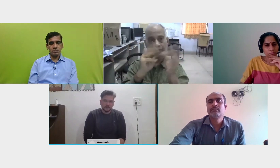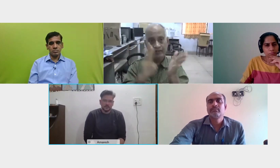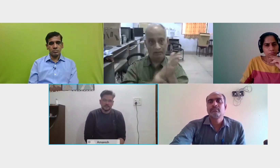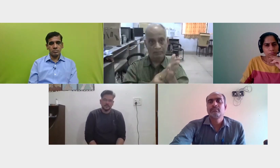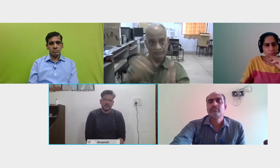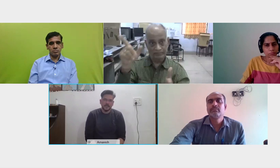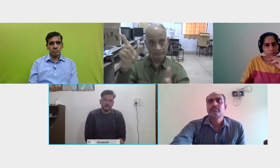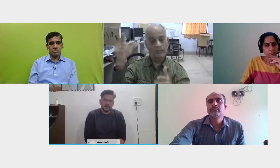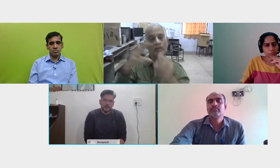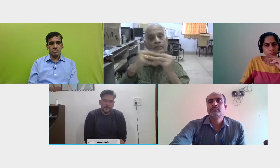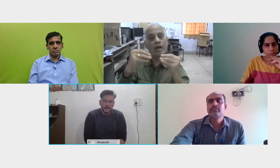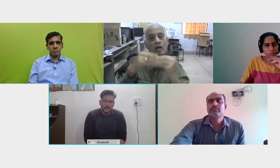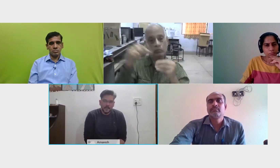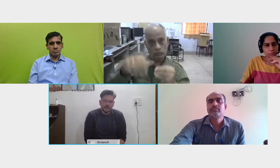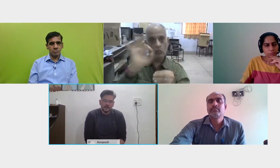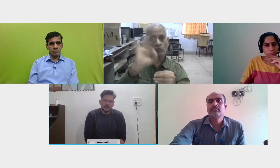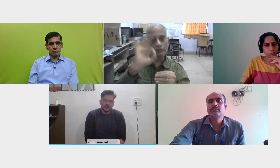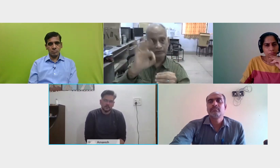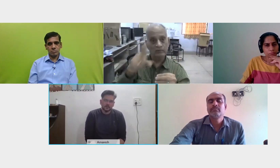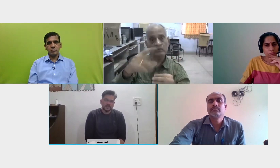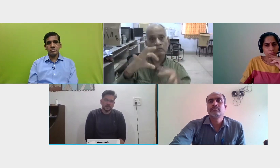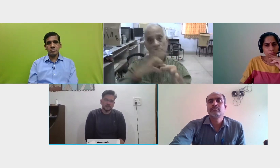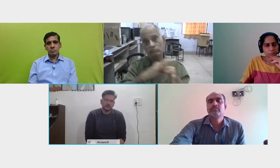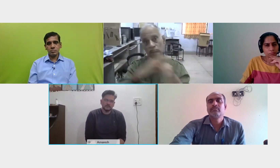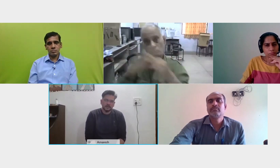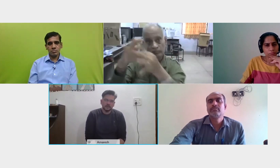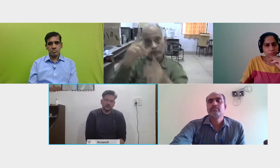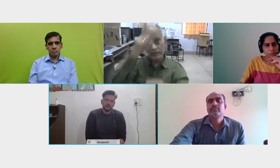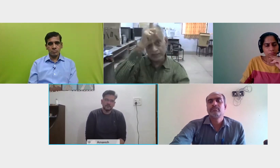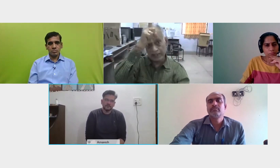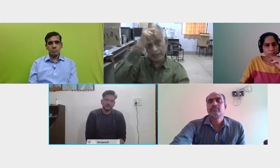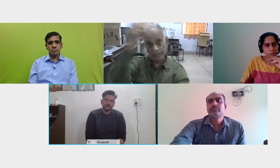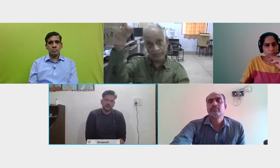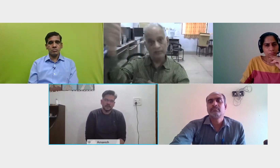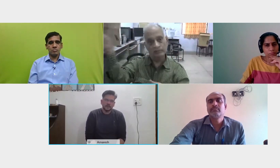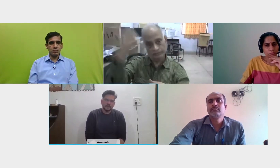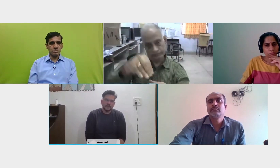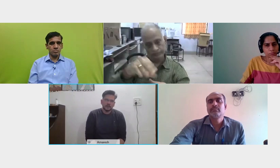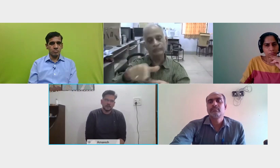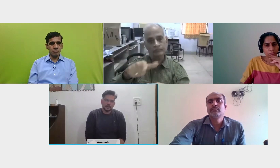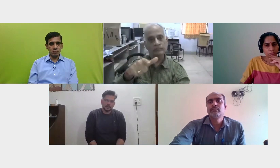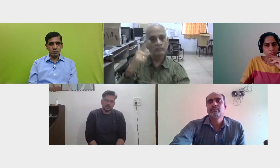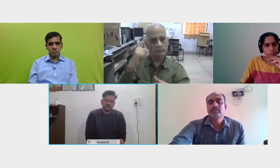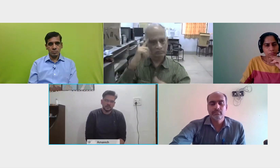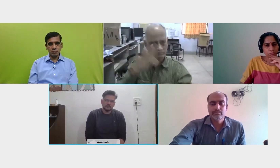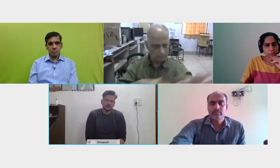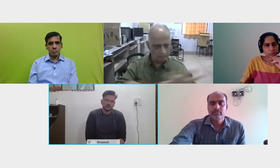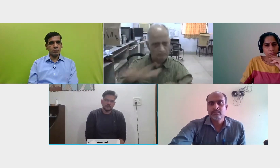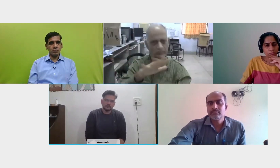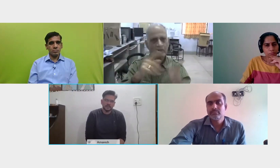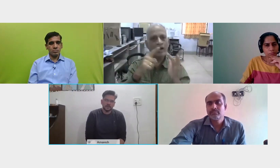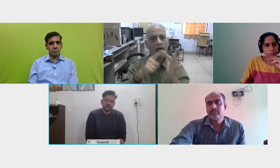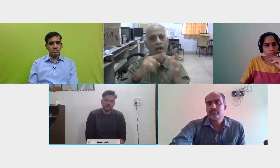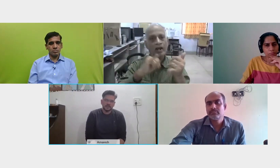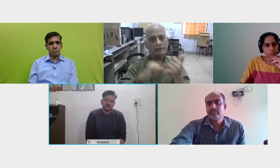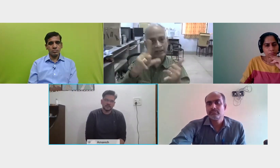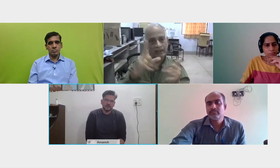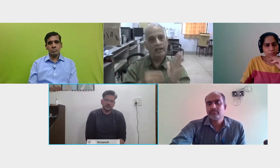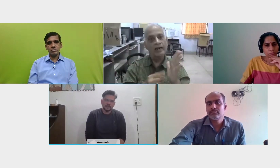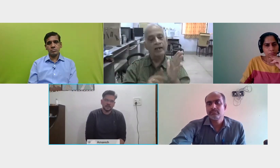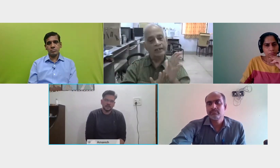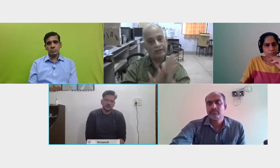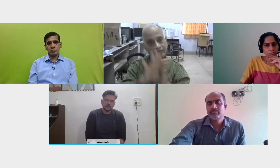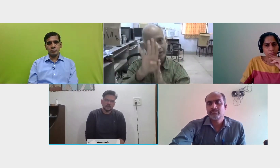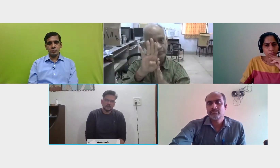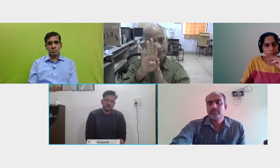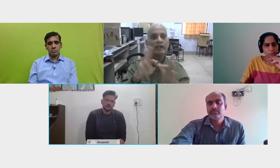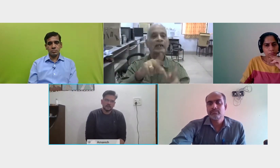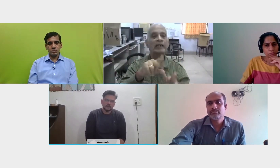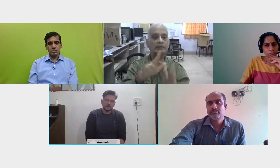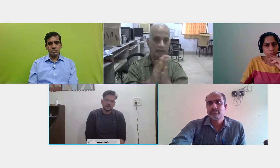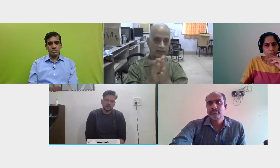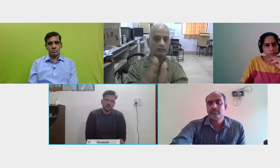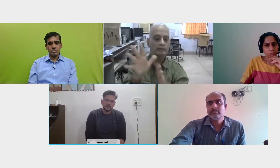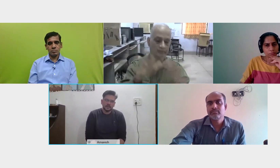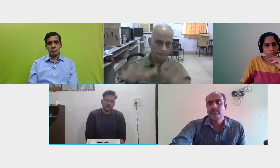CBM, which is headquartered in Bangalore which is a German-based organization. So it had